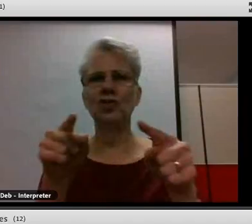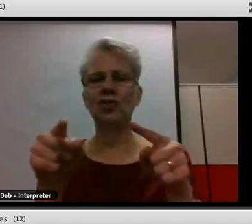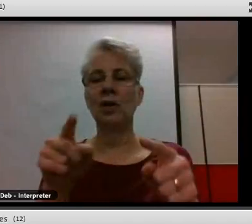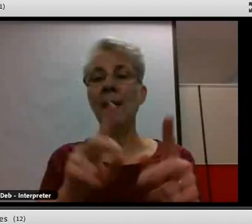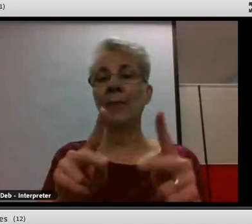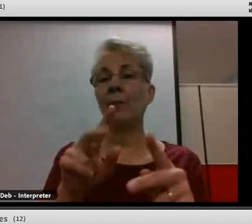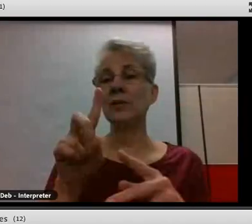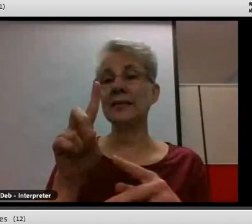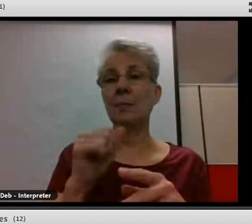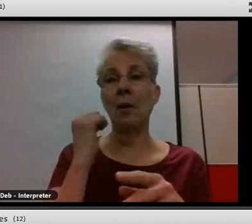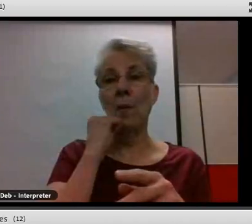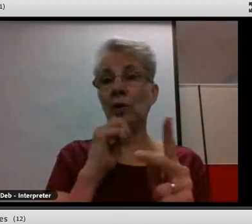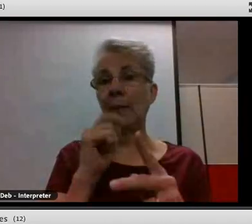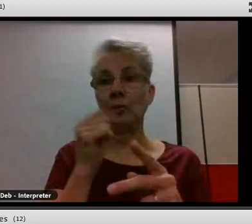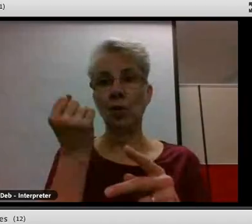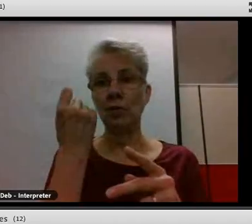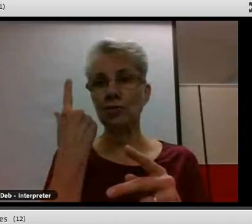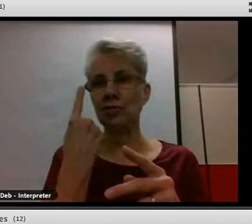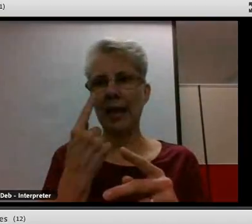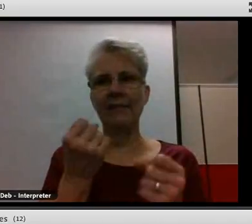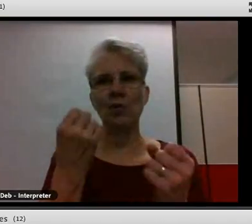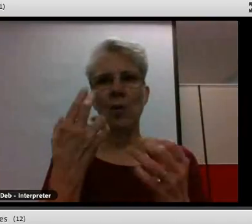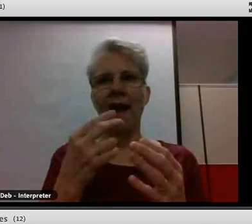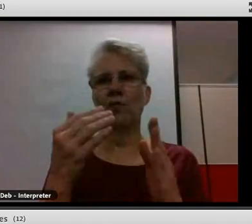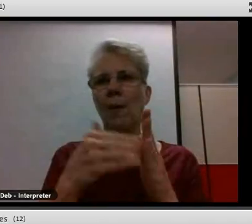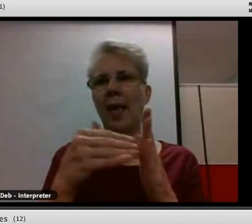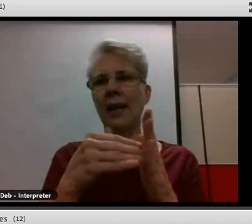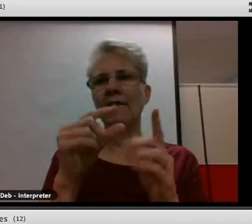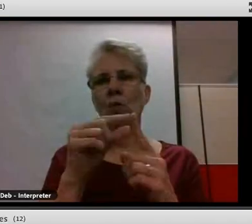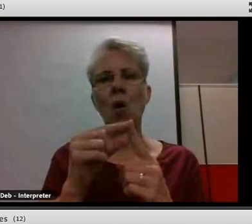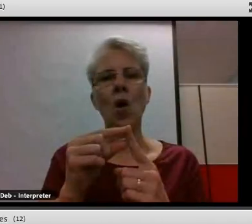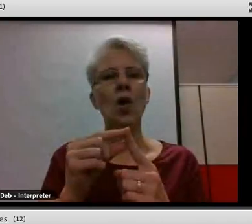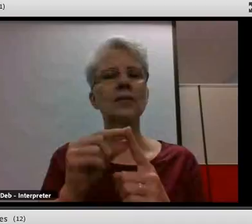And it also talks about requesting what's called a VPAT,